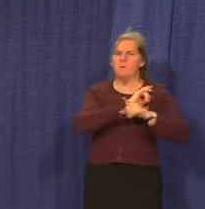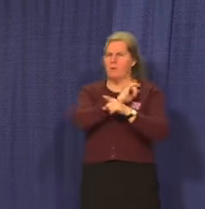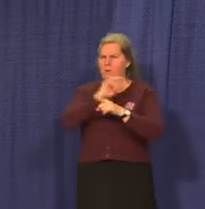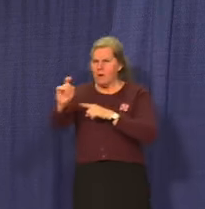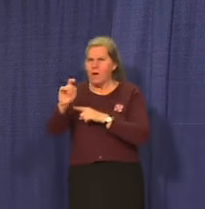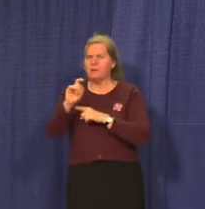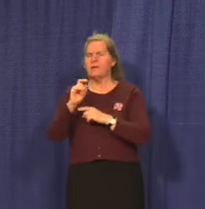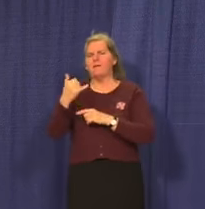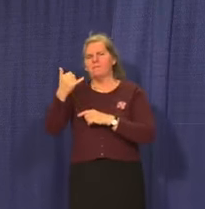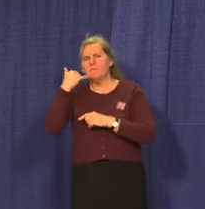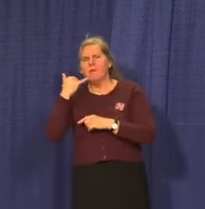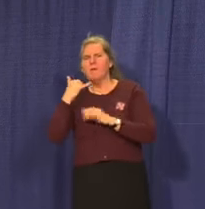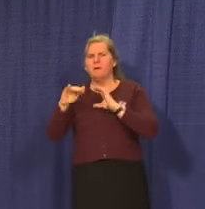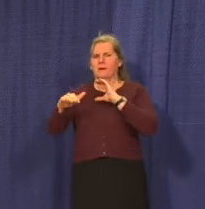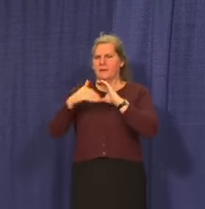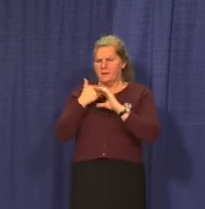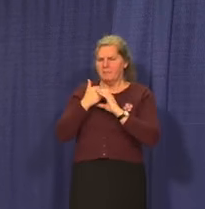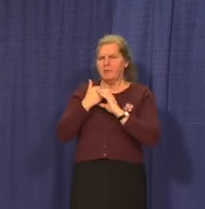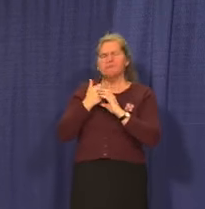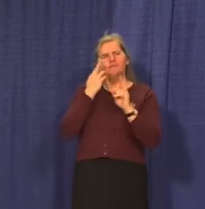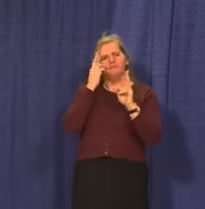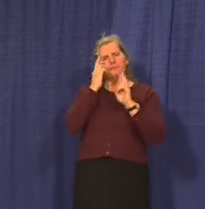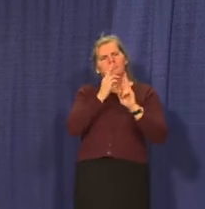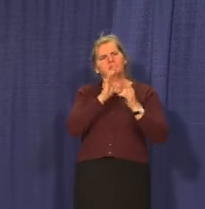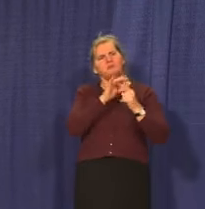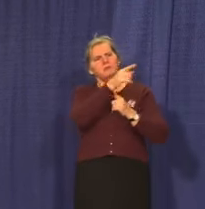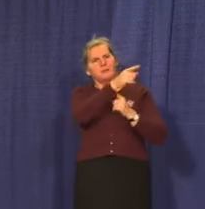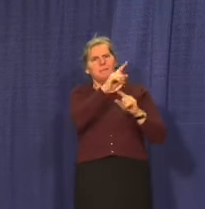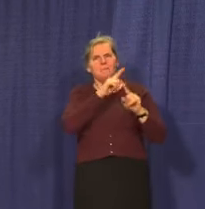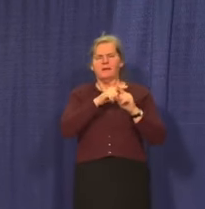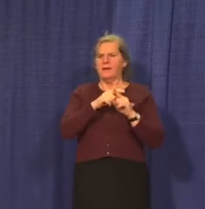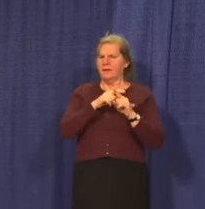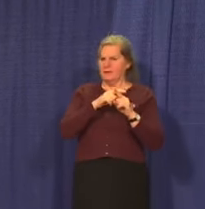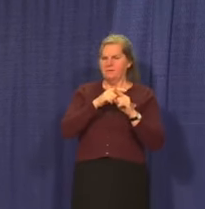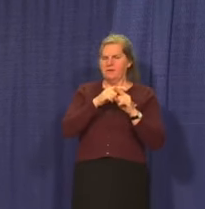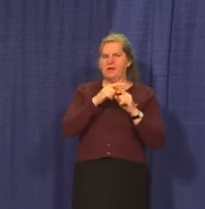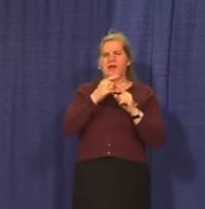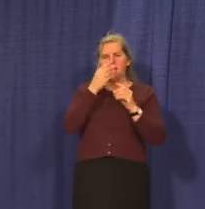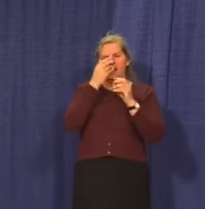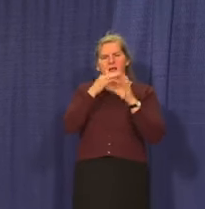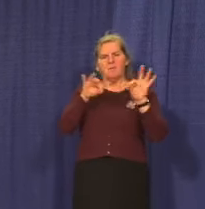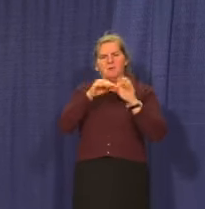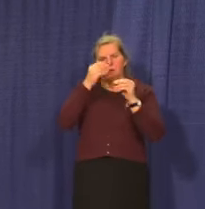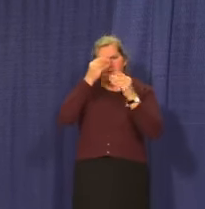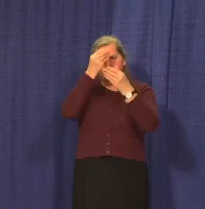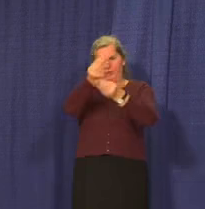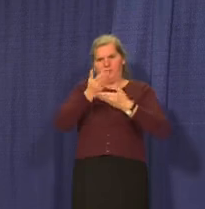INFORMATION. BE RESPECTFUL TO INDIVIDUALS, BUT AT THE SAME TIME SHARING INFORMATION IS CRITICAL FOR